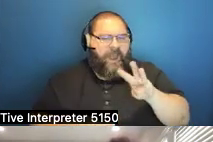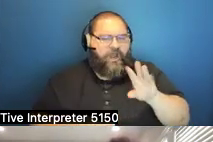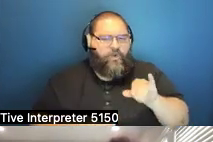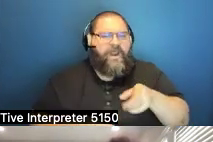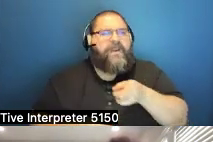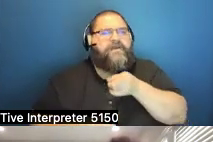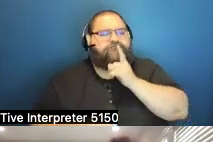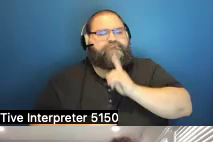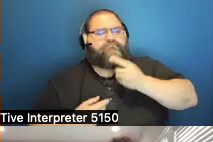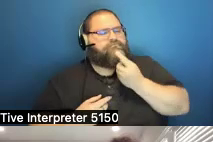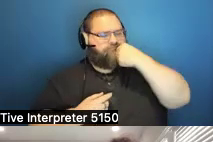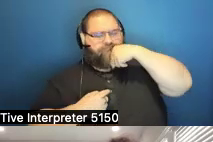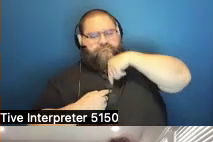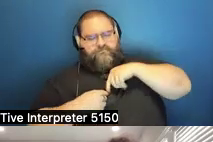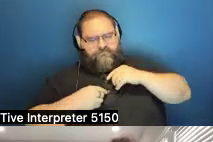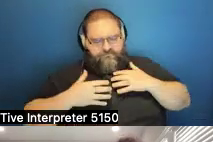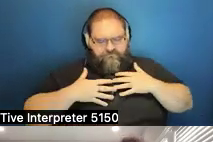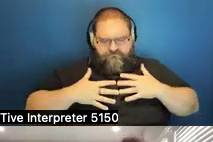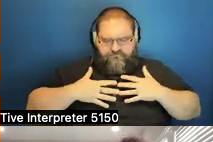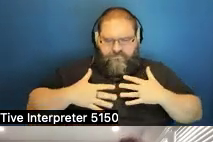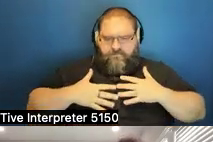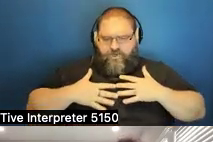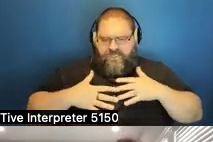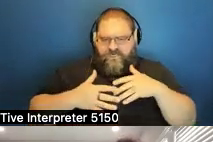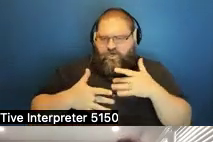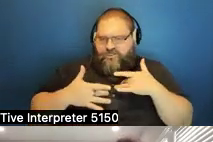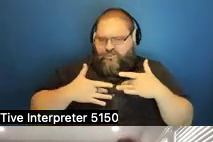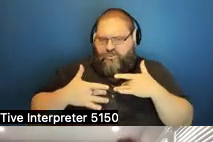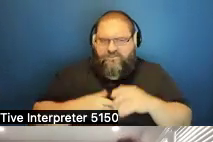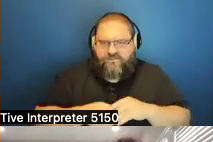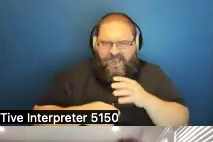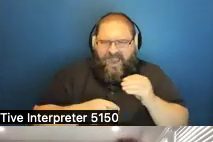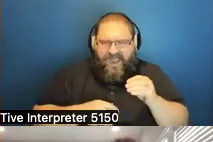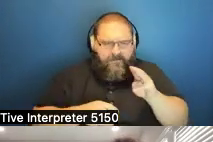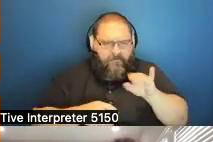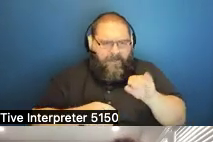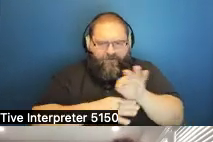19:38:19 I will not take a step back and look at what Nikke originally designed for us.